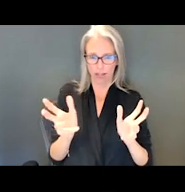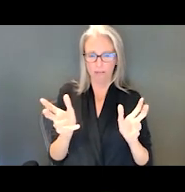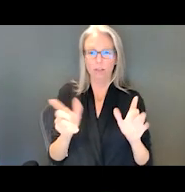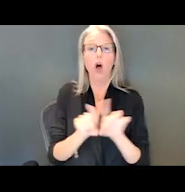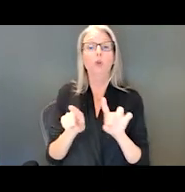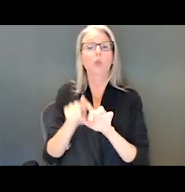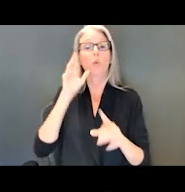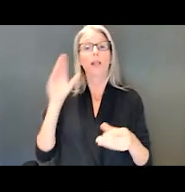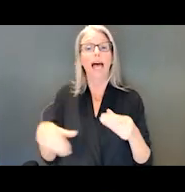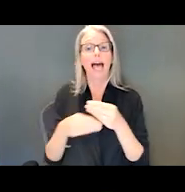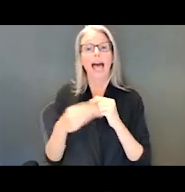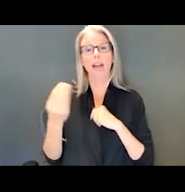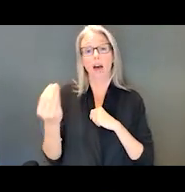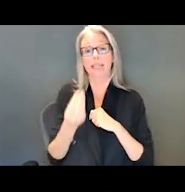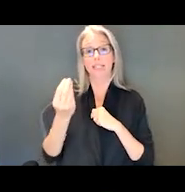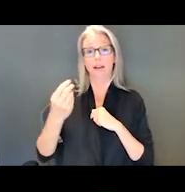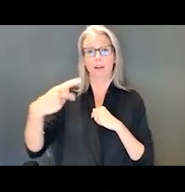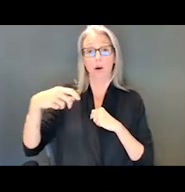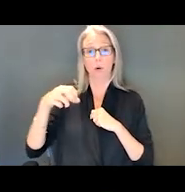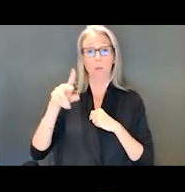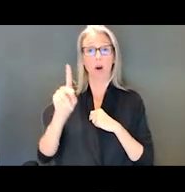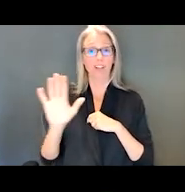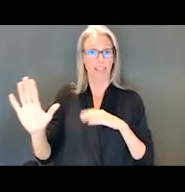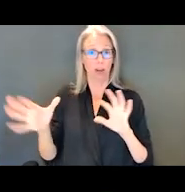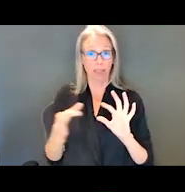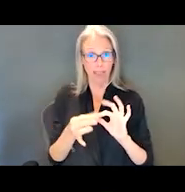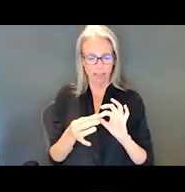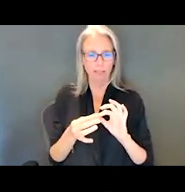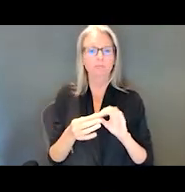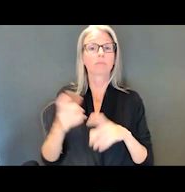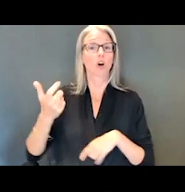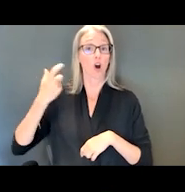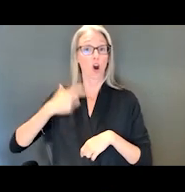If you were not able to see all the speakers, the entire event has been recorded and is